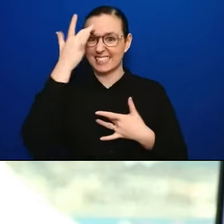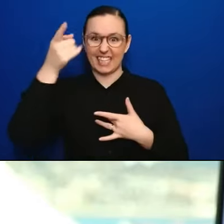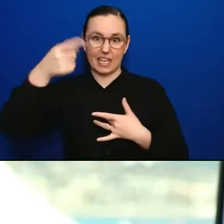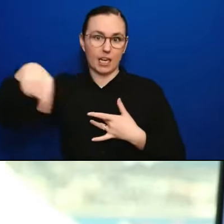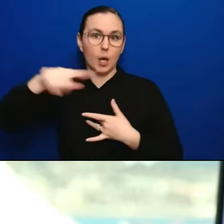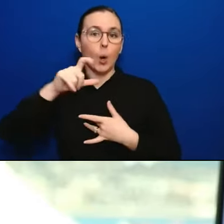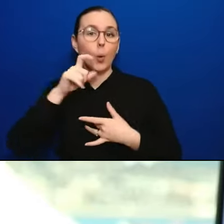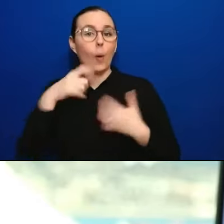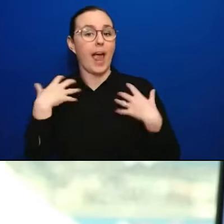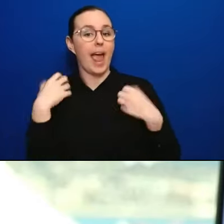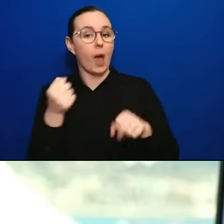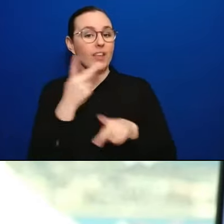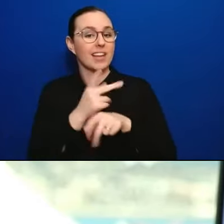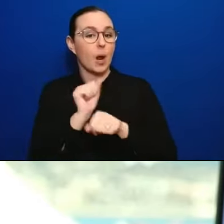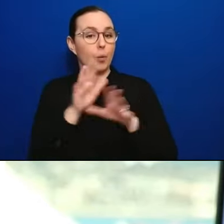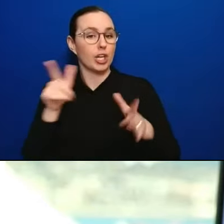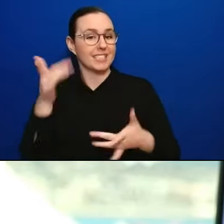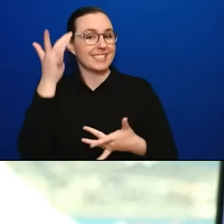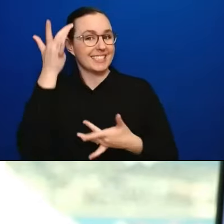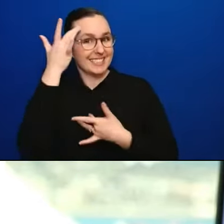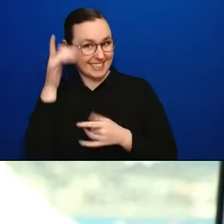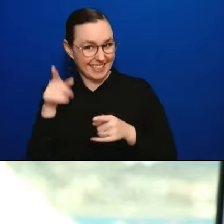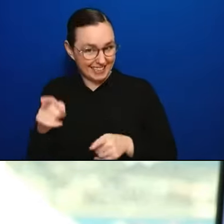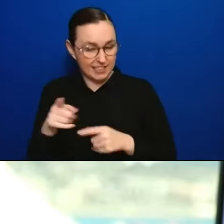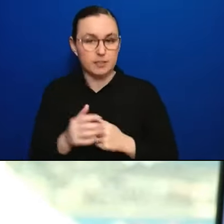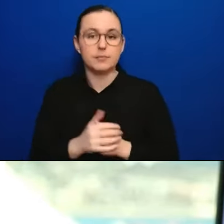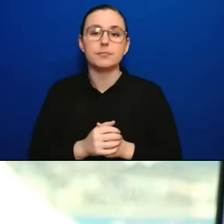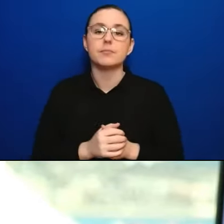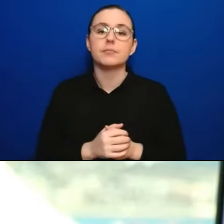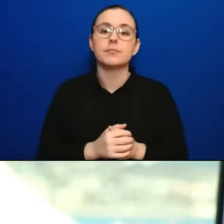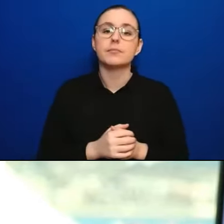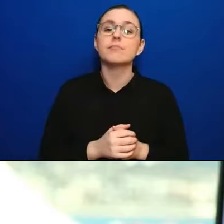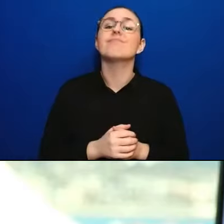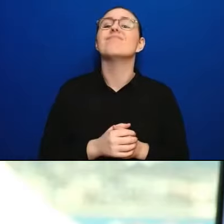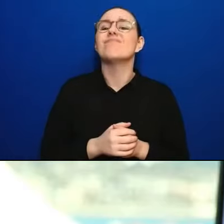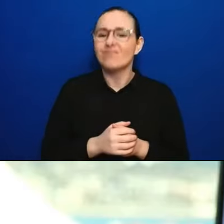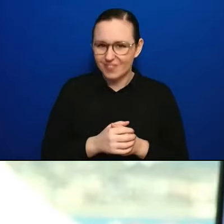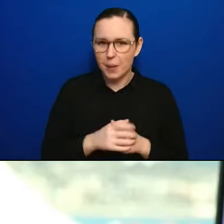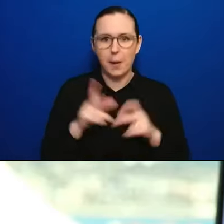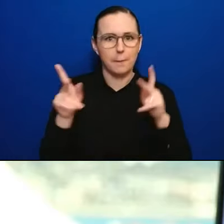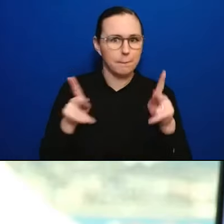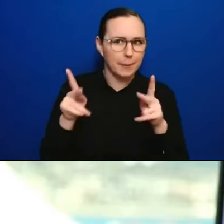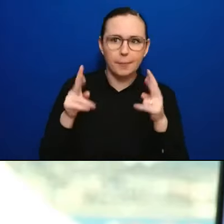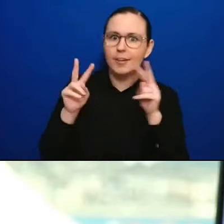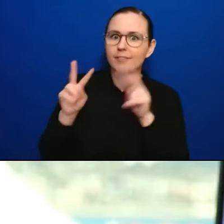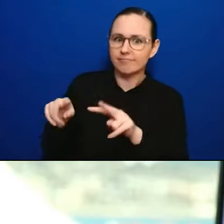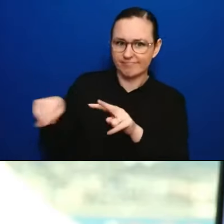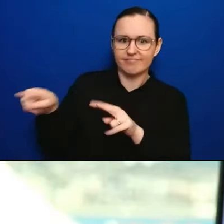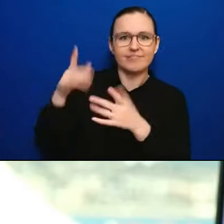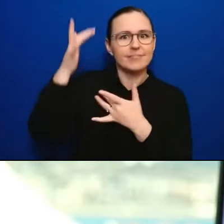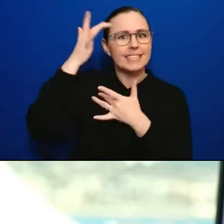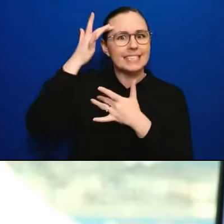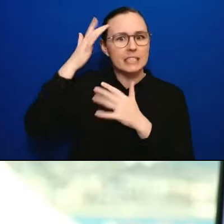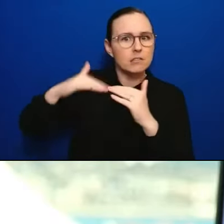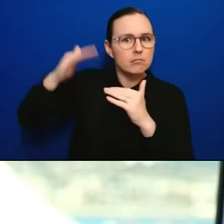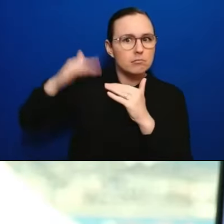I want to give a brief update on the impact of sickness on healthcare workers in the healthcare system.